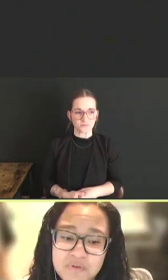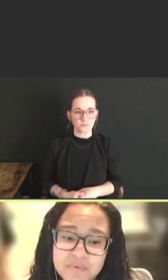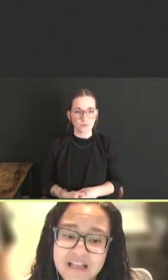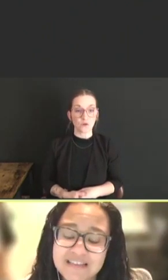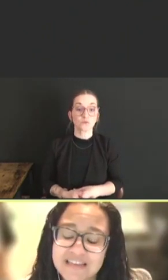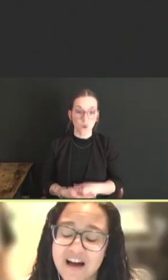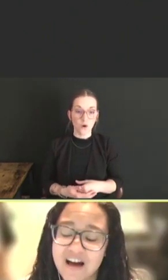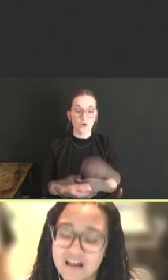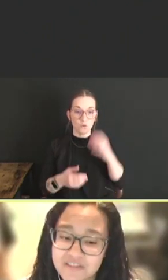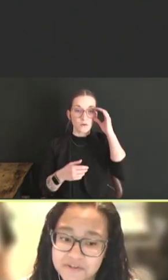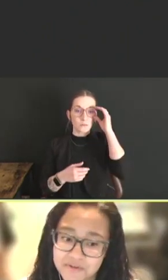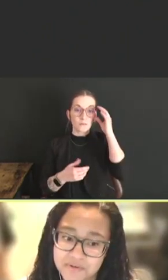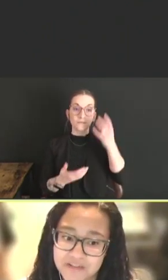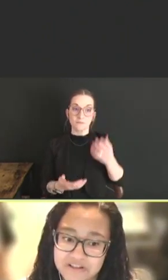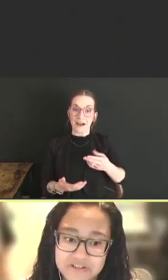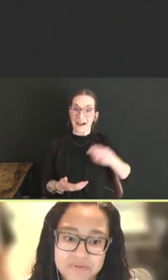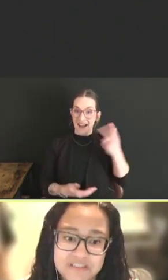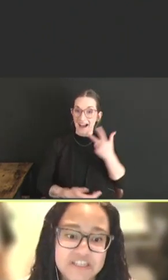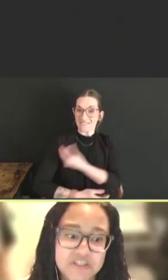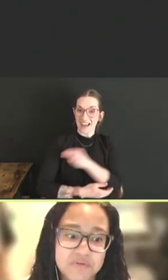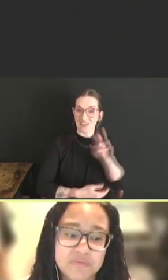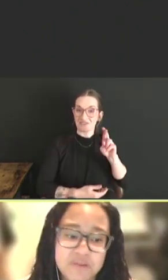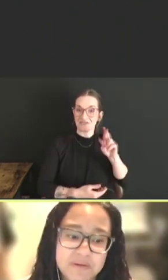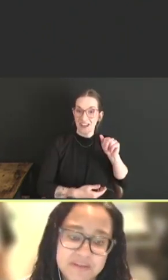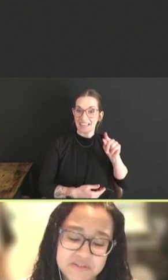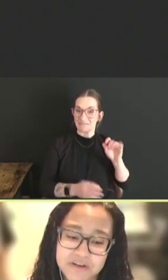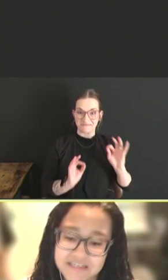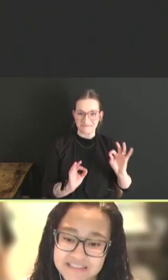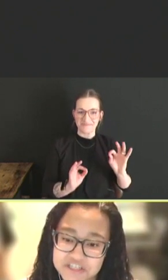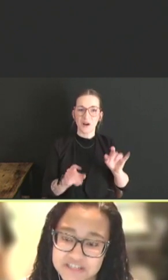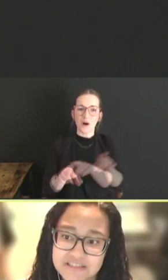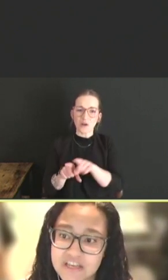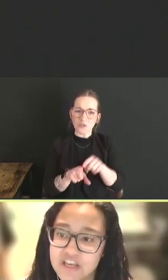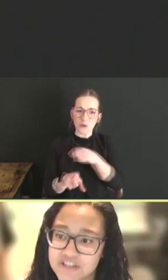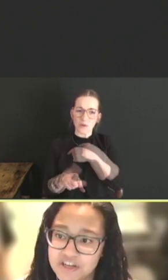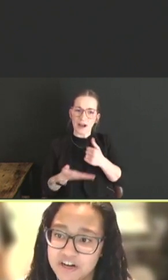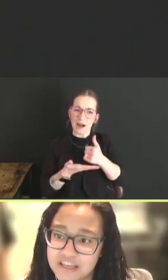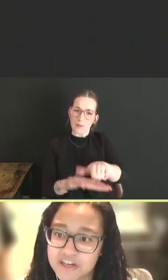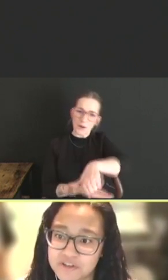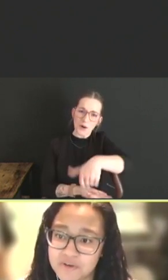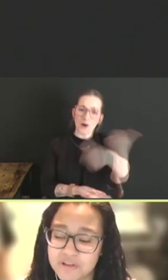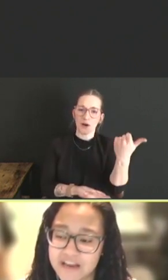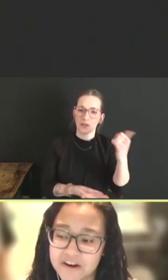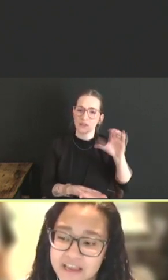mobilizing other local LGBTQ community-based organizations, starting in our local area,